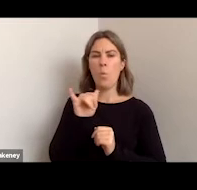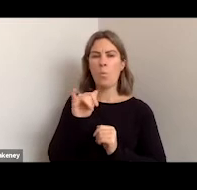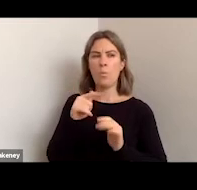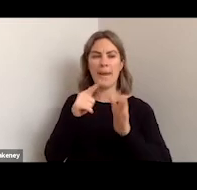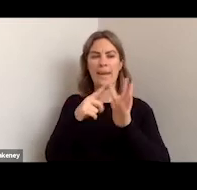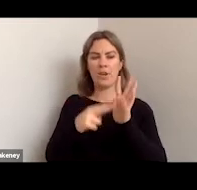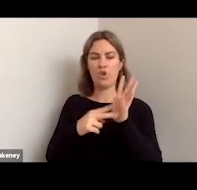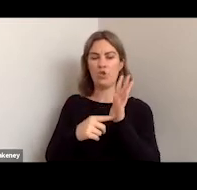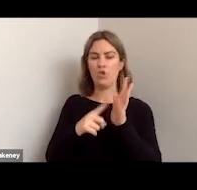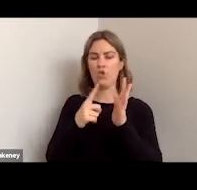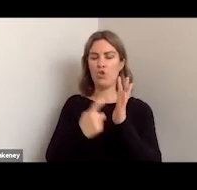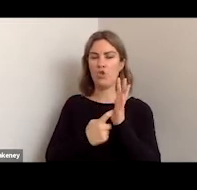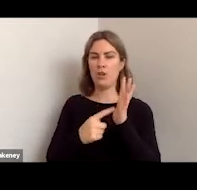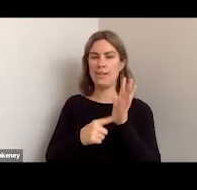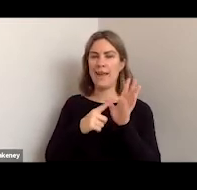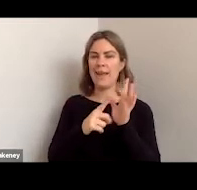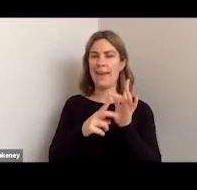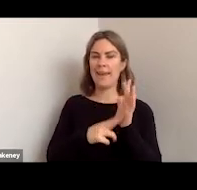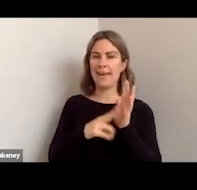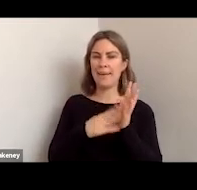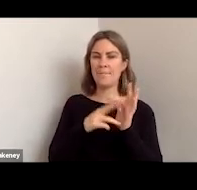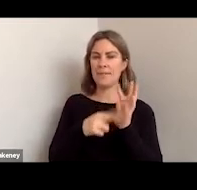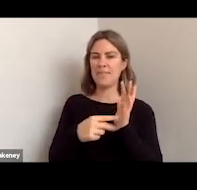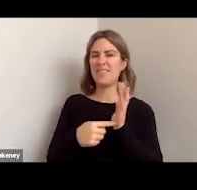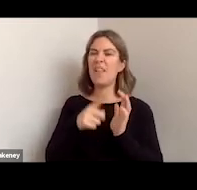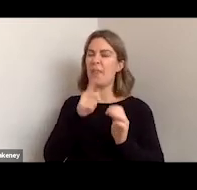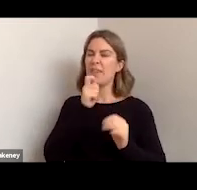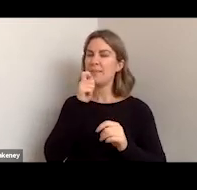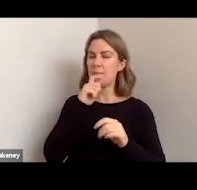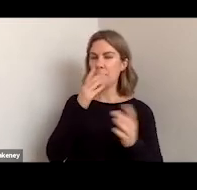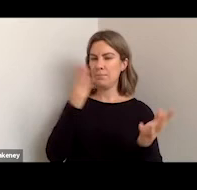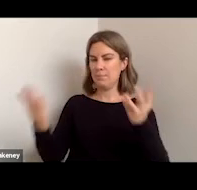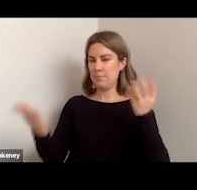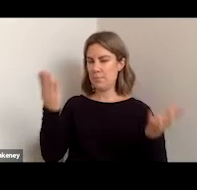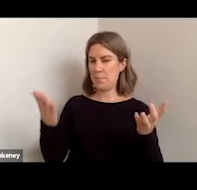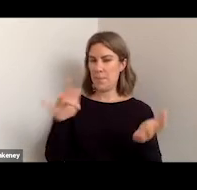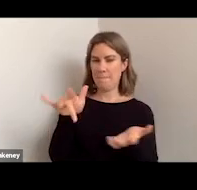working in a visual medium so they're able to translate backwards and forwards between the two. Really, anybody with communication